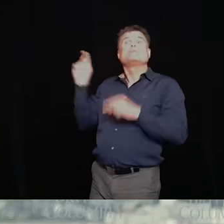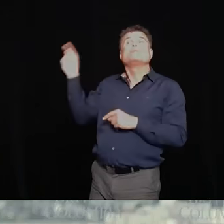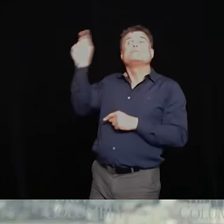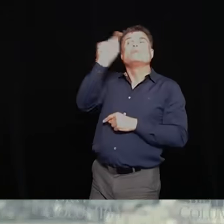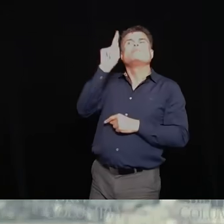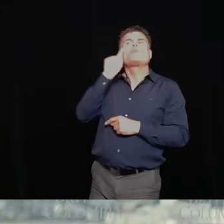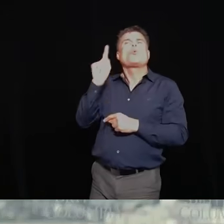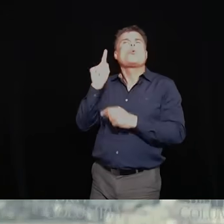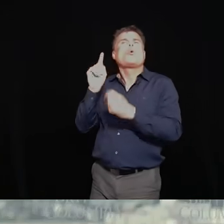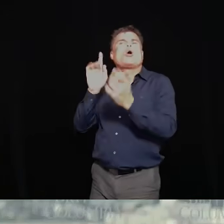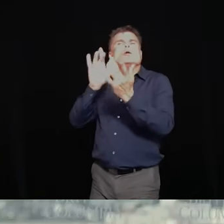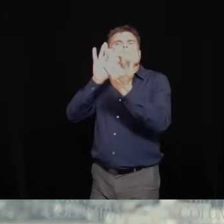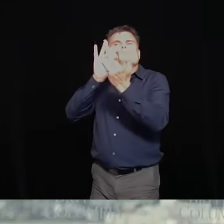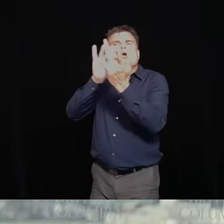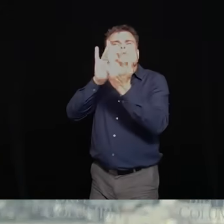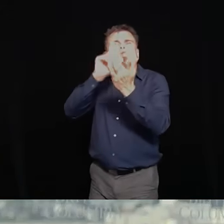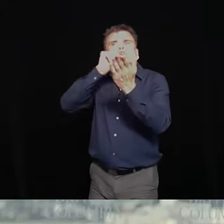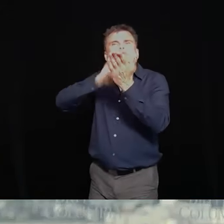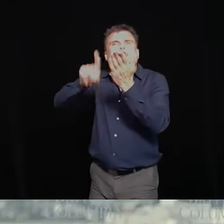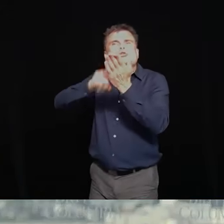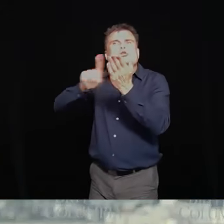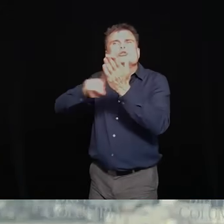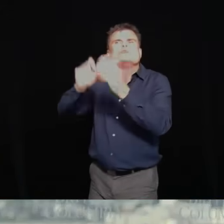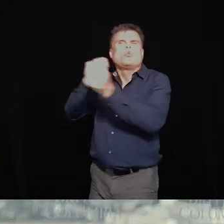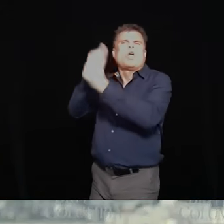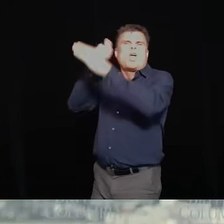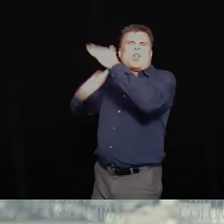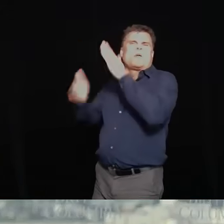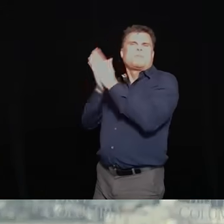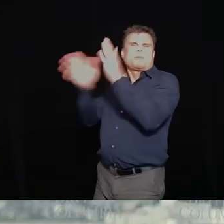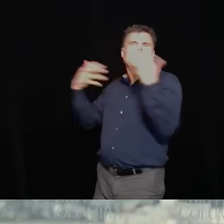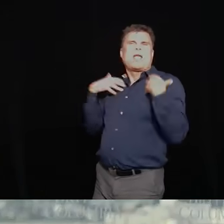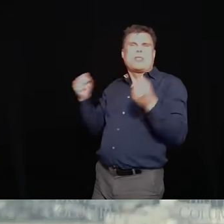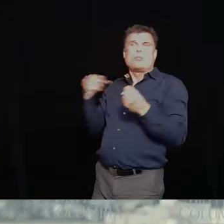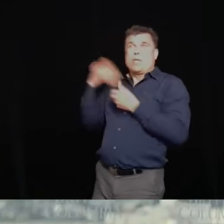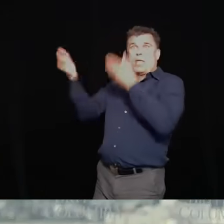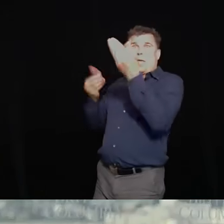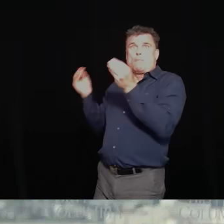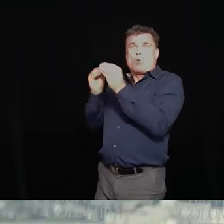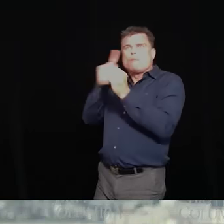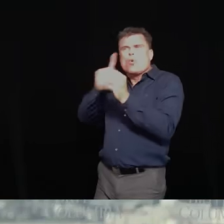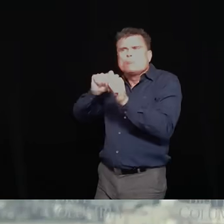We remind them and teach them not to touch each other versus staying 2 m apart.